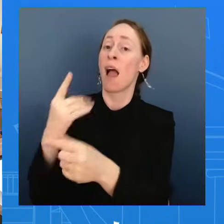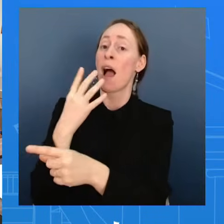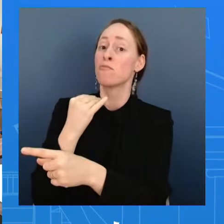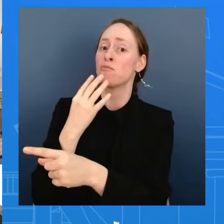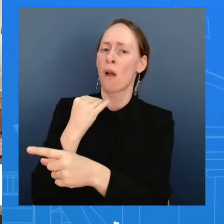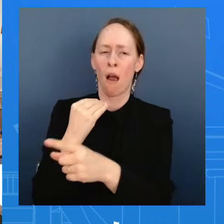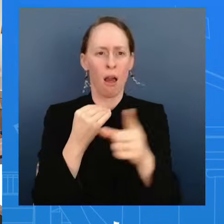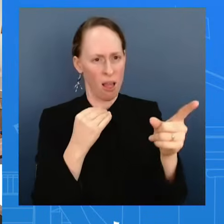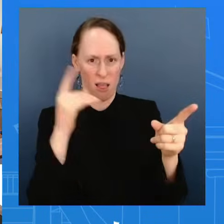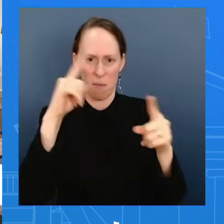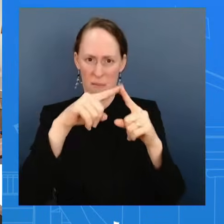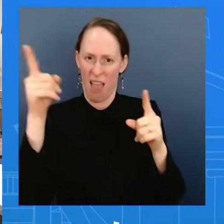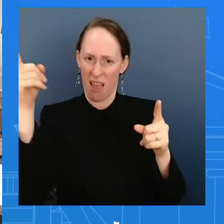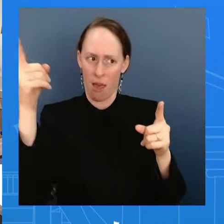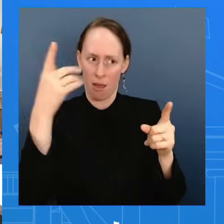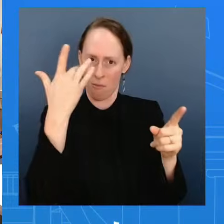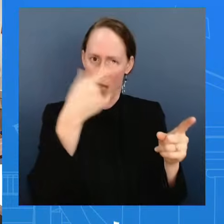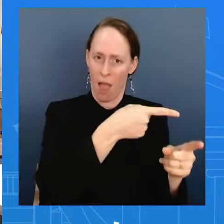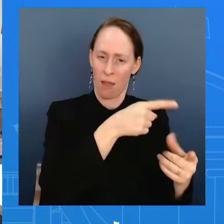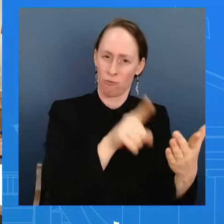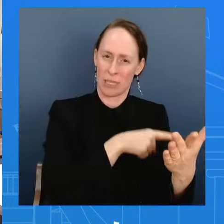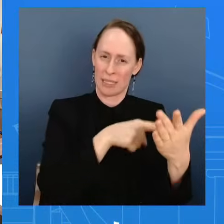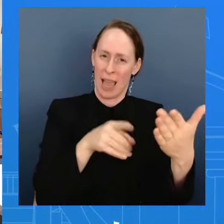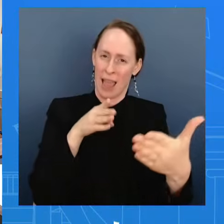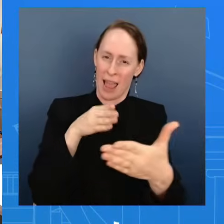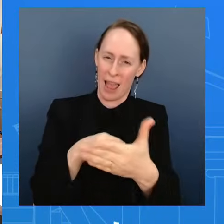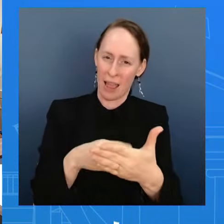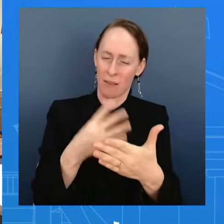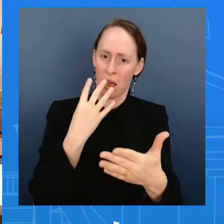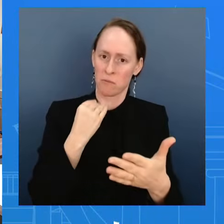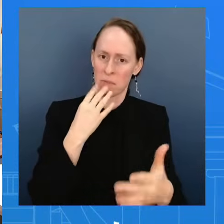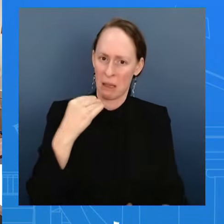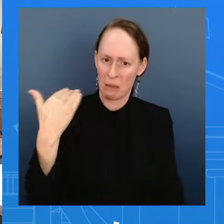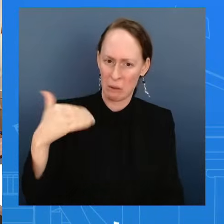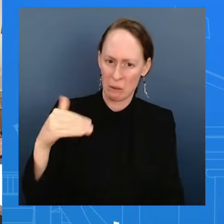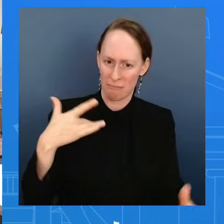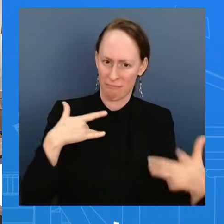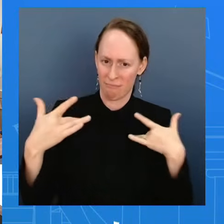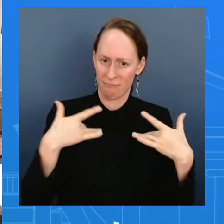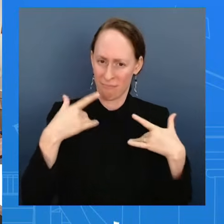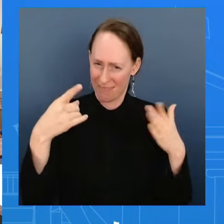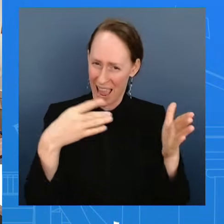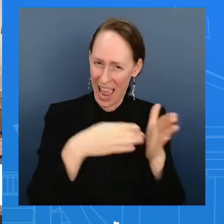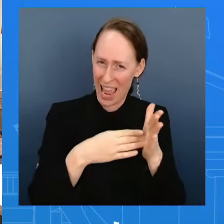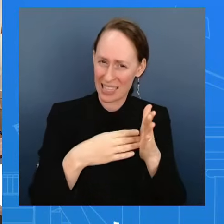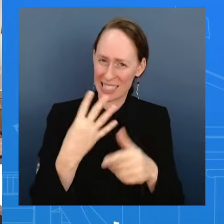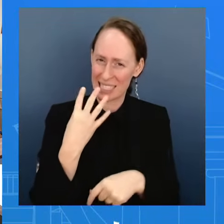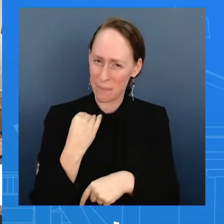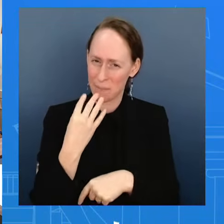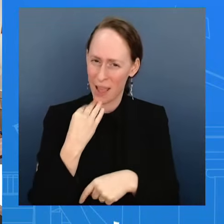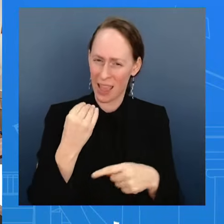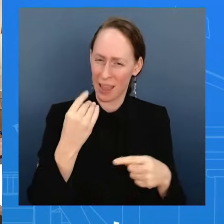The Press: The calls with the king of Jordan, the Lebanese government, the Qataris, the Egyptians -- Ms. Jean-Pierre: Yeah. The Press: -- the G7, what do you see